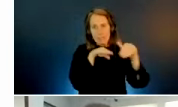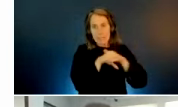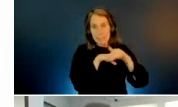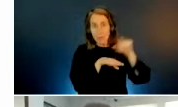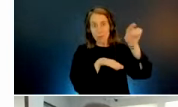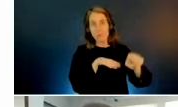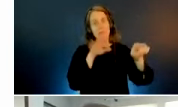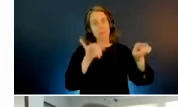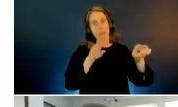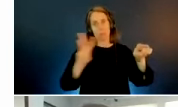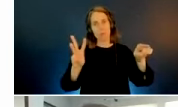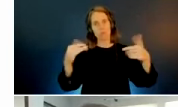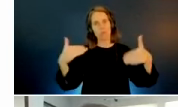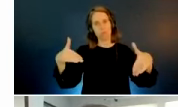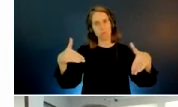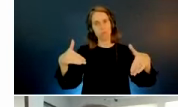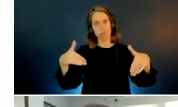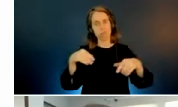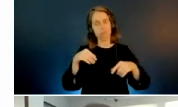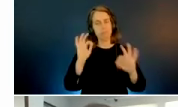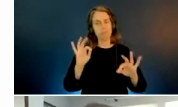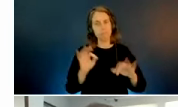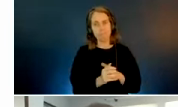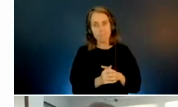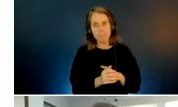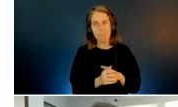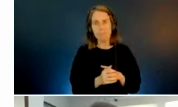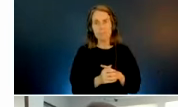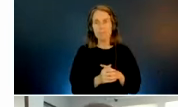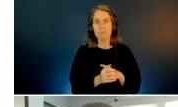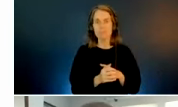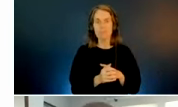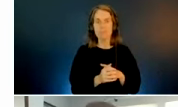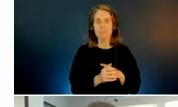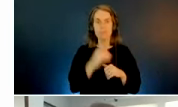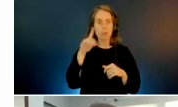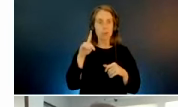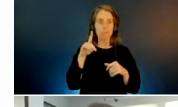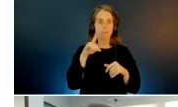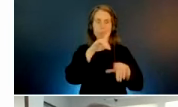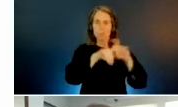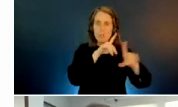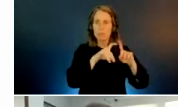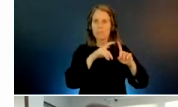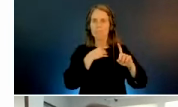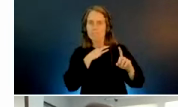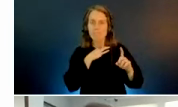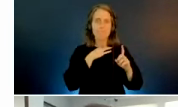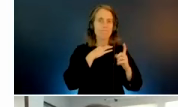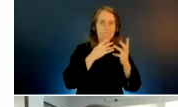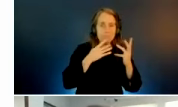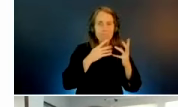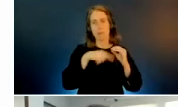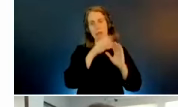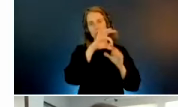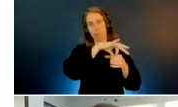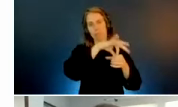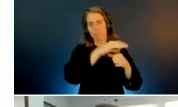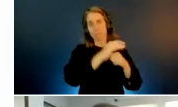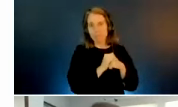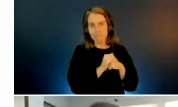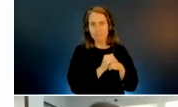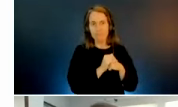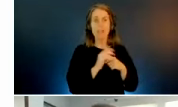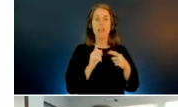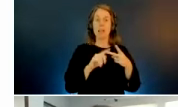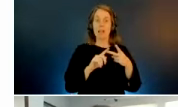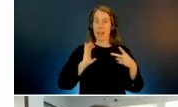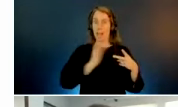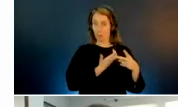uh reference for all things elections in the state we our disabilityrightsssc.org um has a